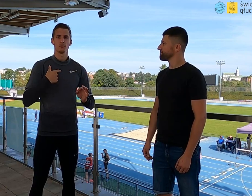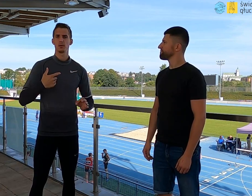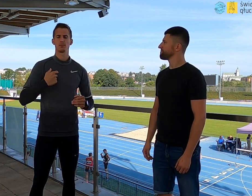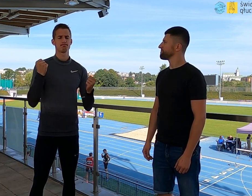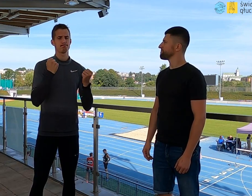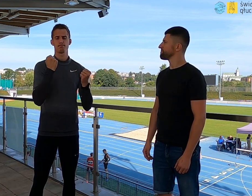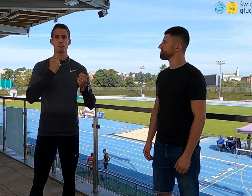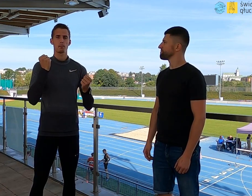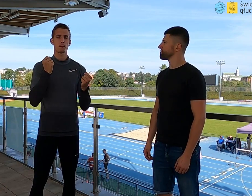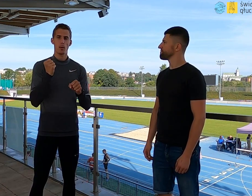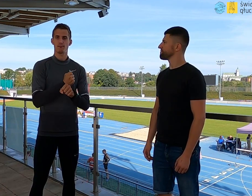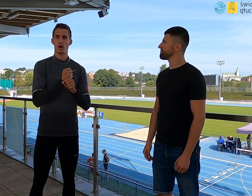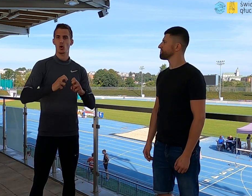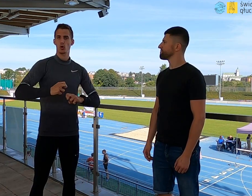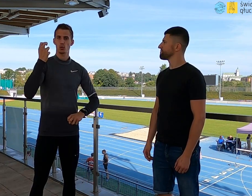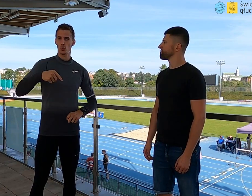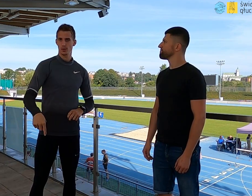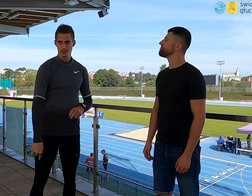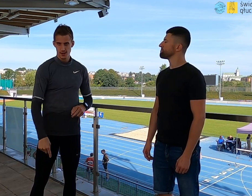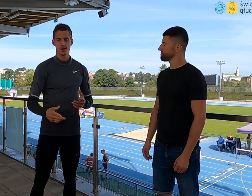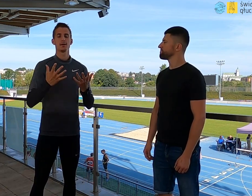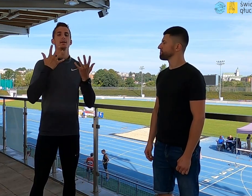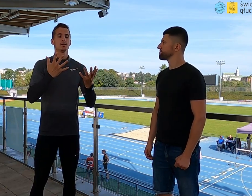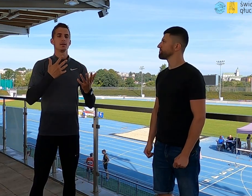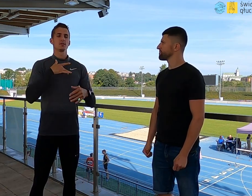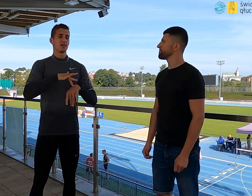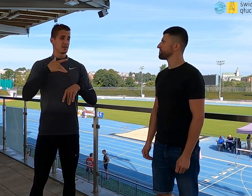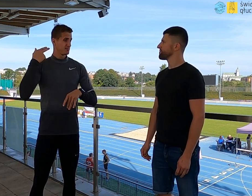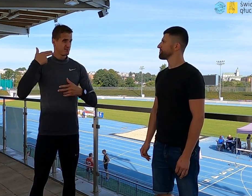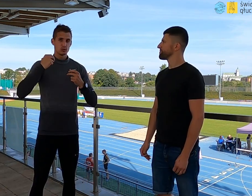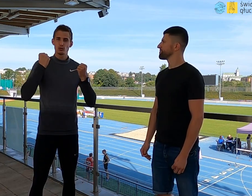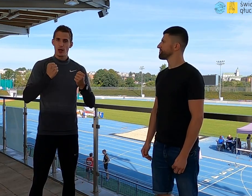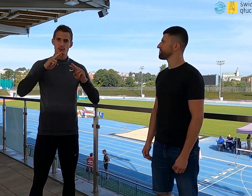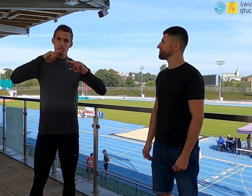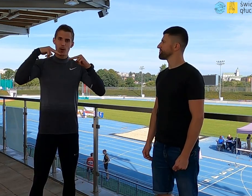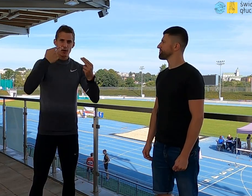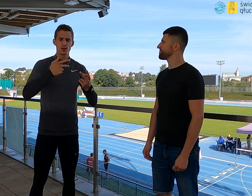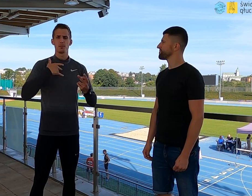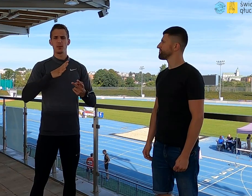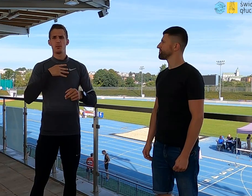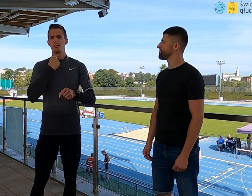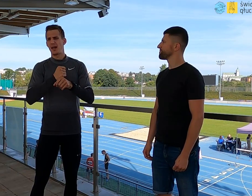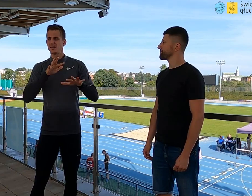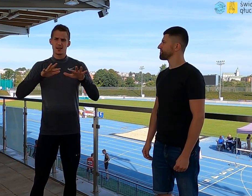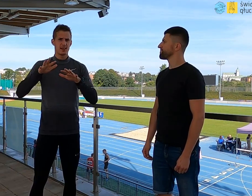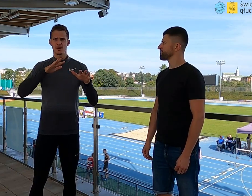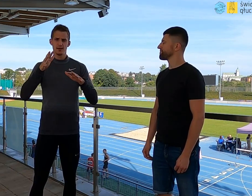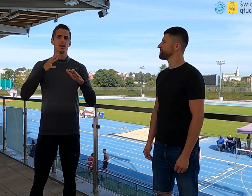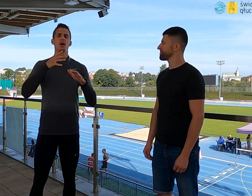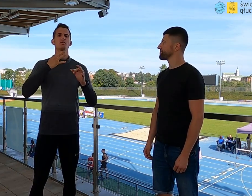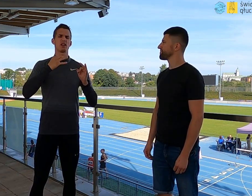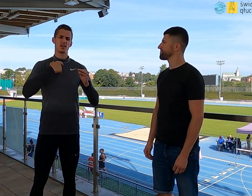unfortunately, I suffered a serious injury. After returning from the injury, I had poor results, there was no time for training due to work.